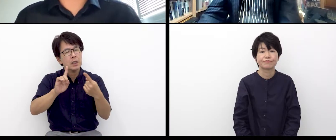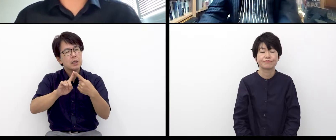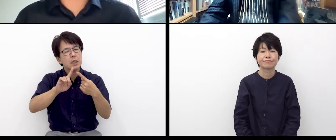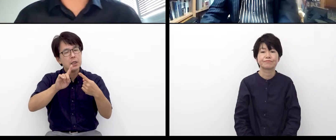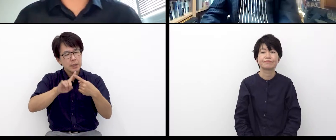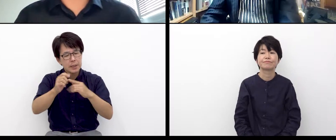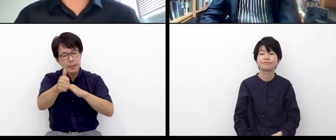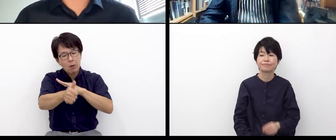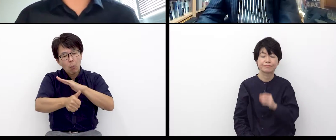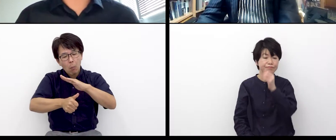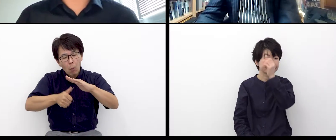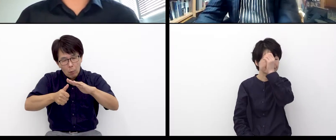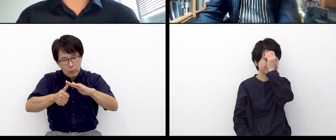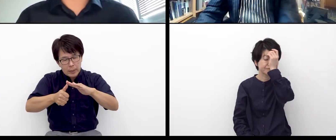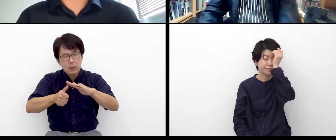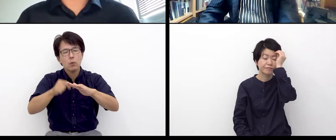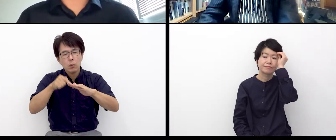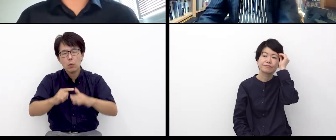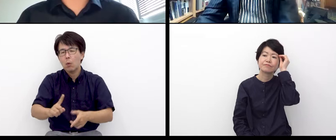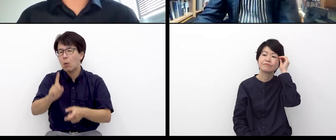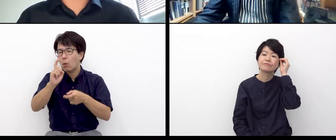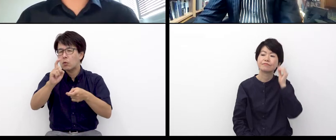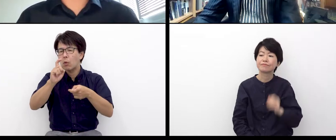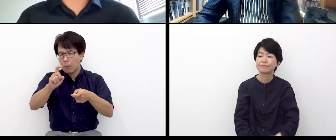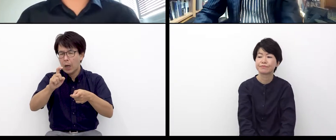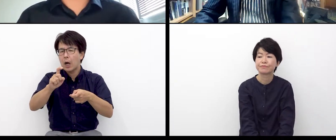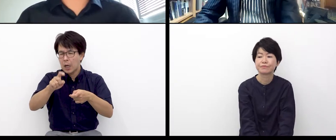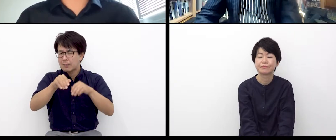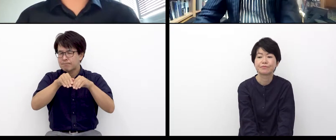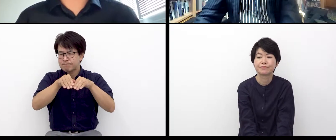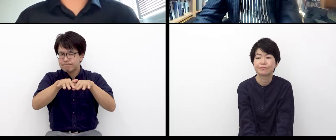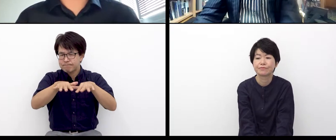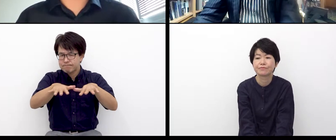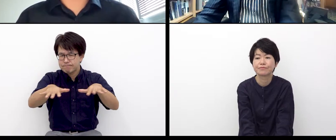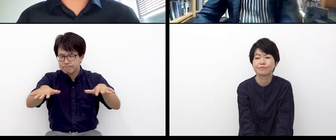it was a trigger that this word was known in the society